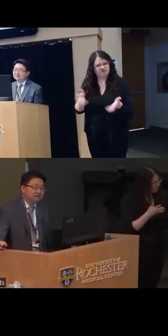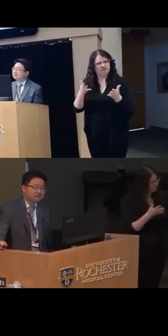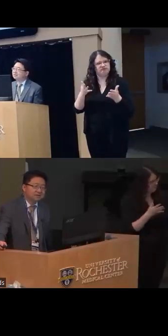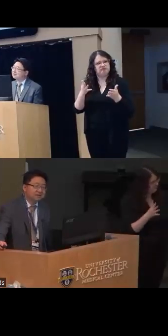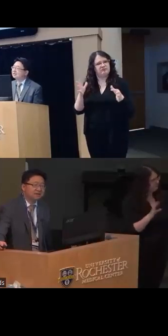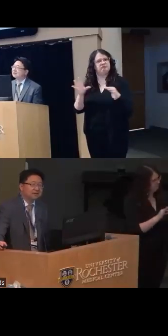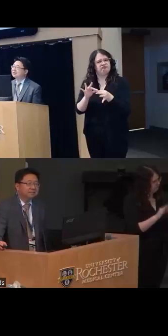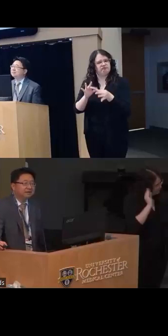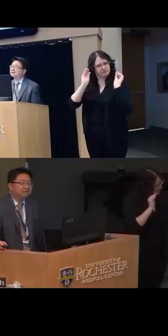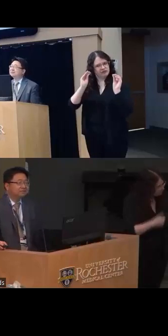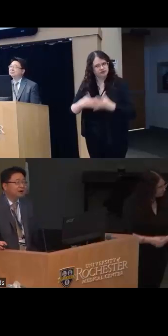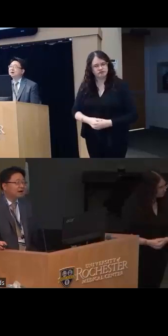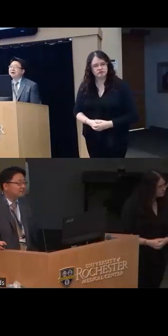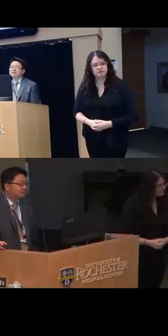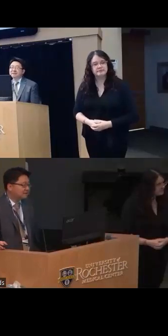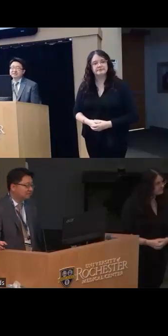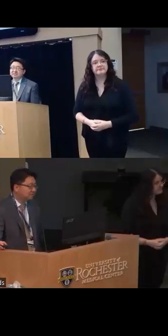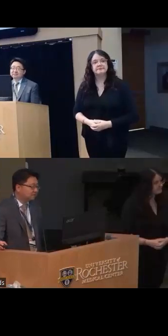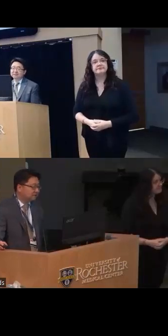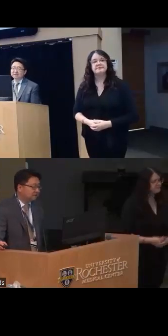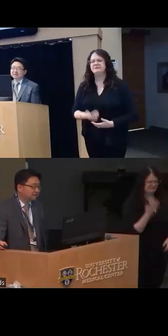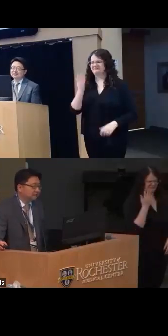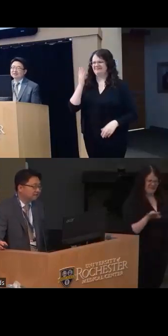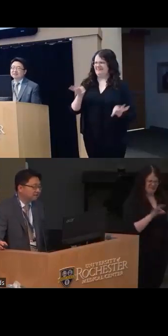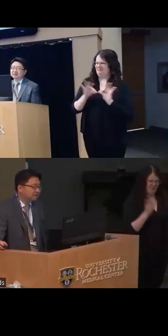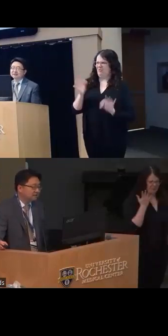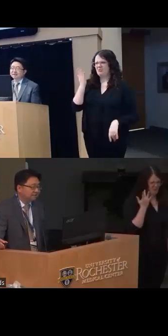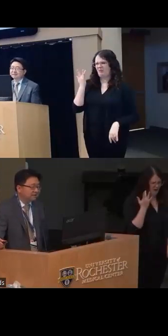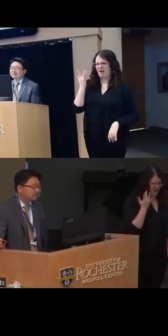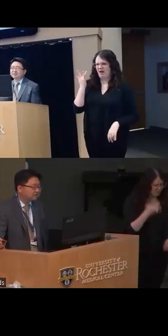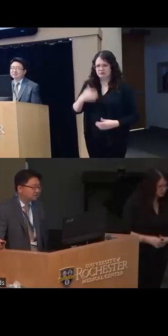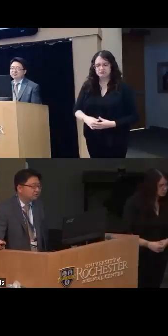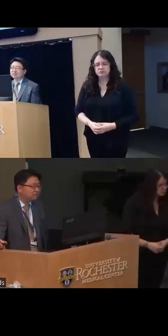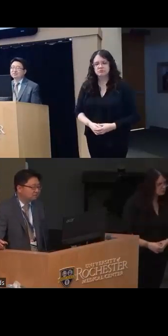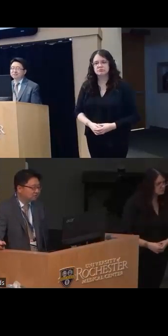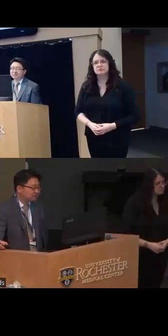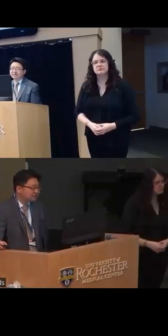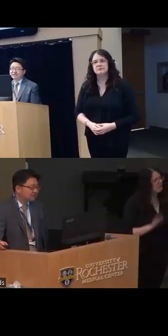the quick thing about why this is important okay I'm going to zoom through this